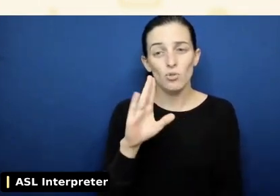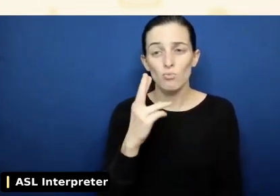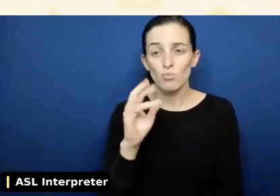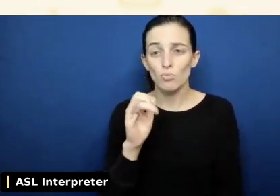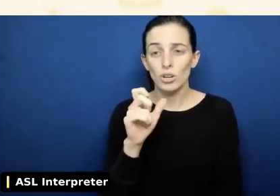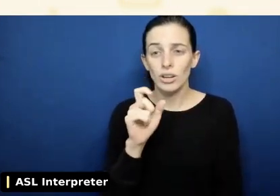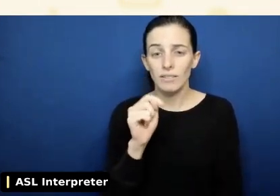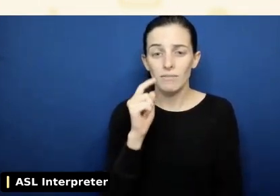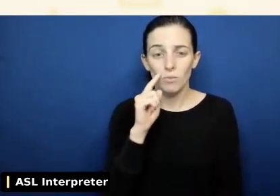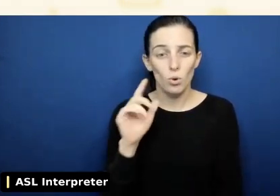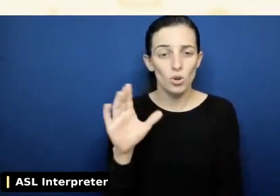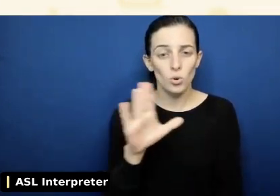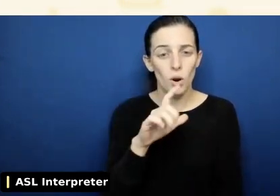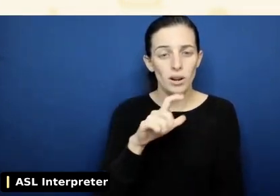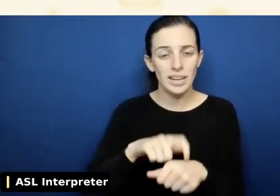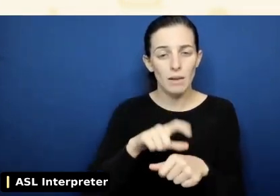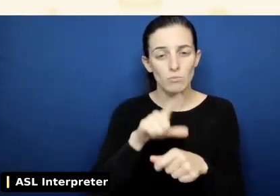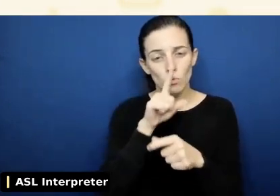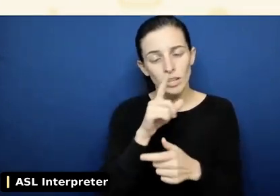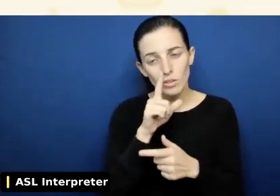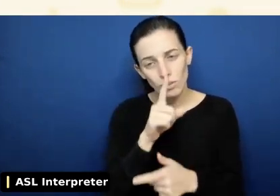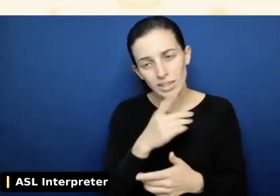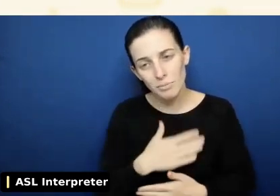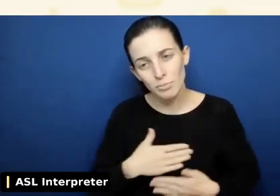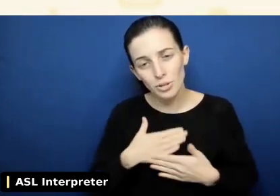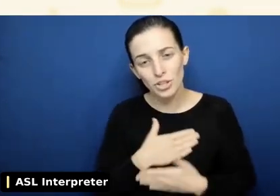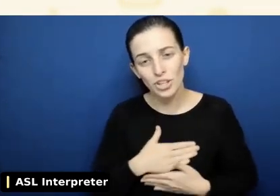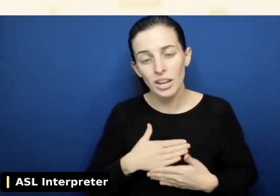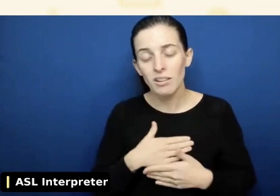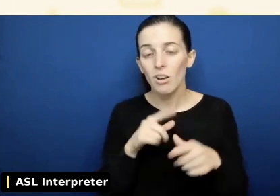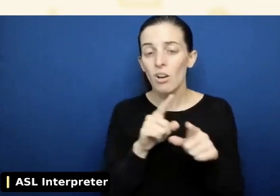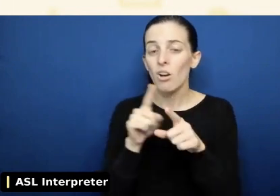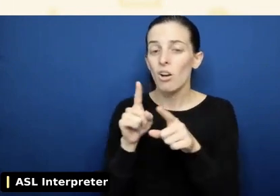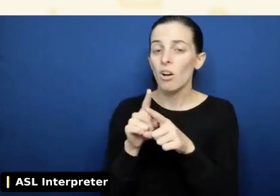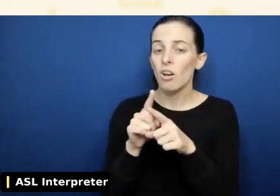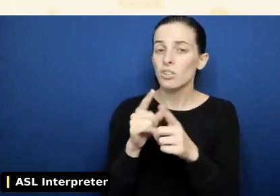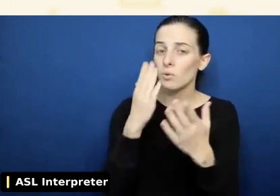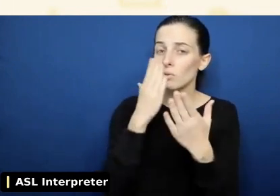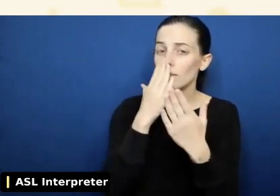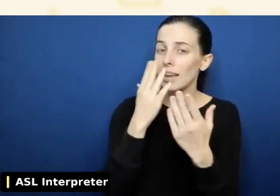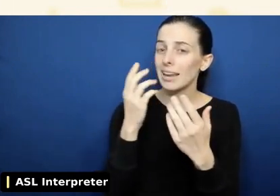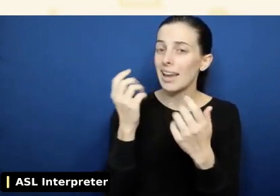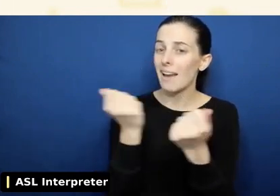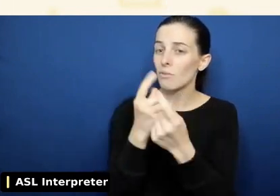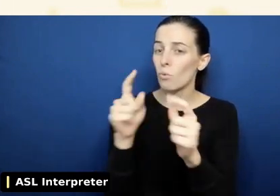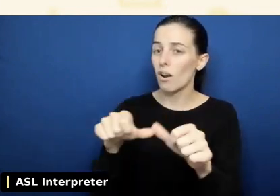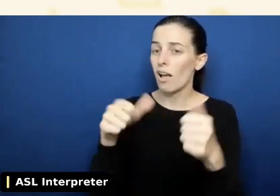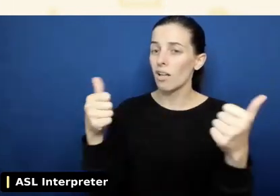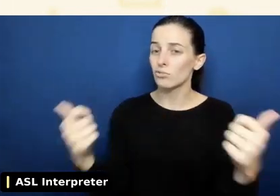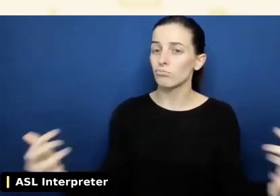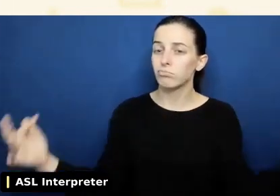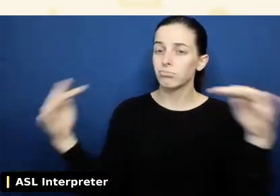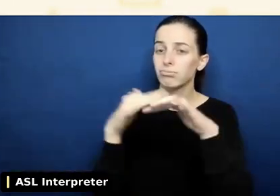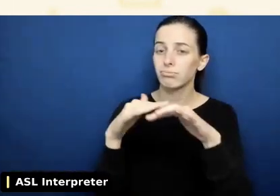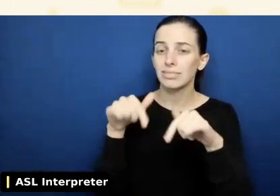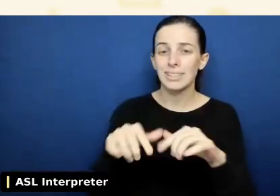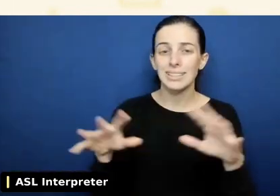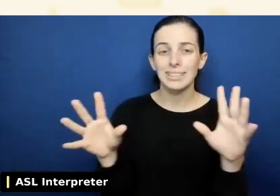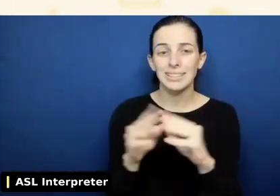We really appreciate you. Thank you, everyone, for attending the session with Birgit. You can continue the conversation in the chat